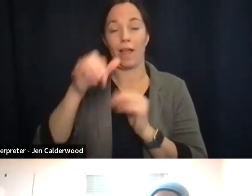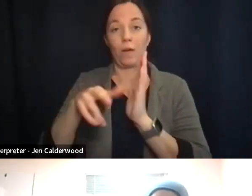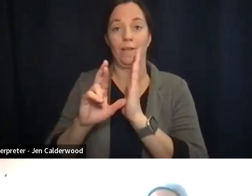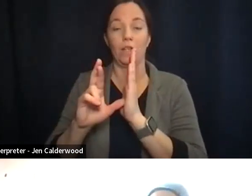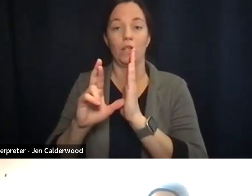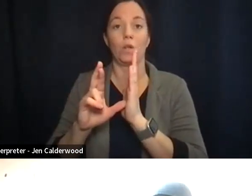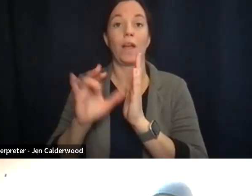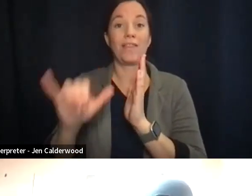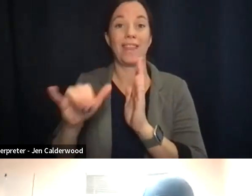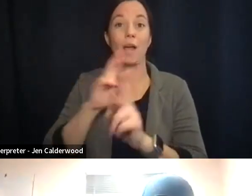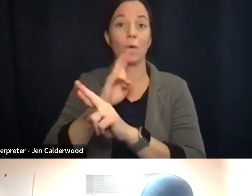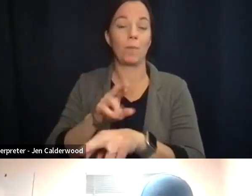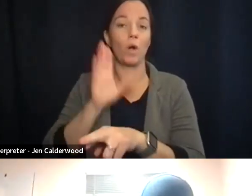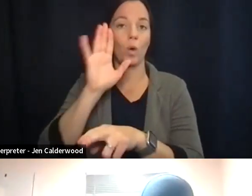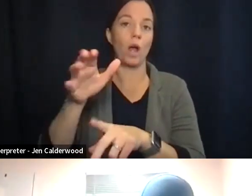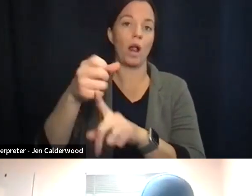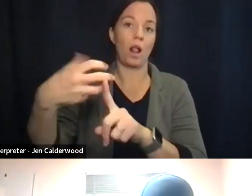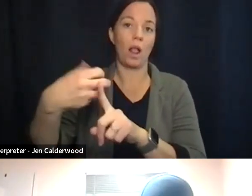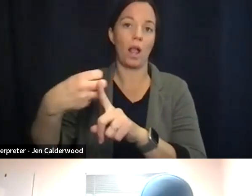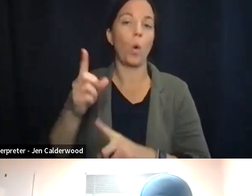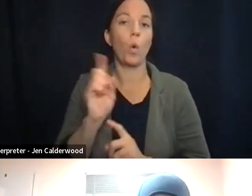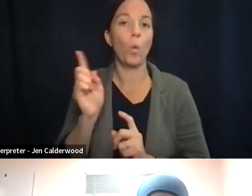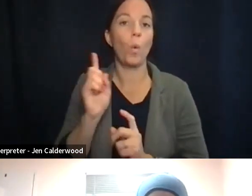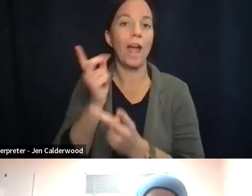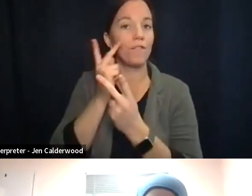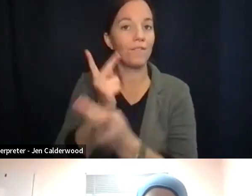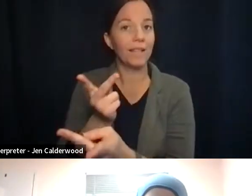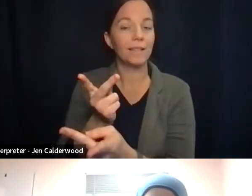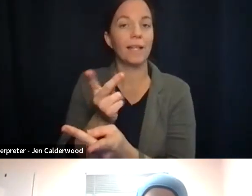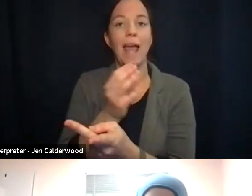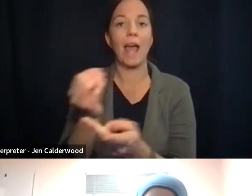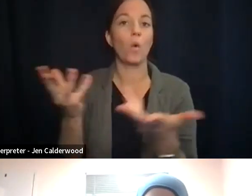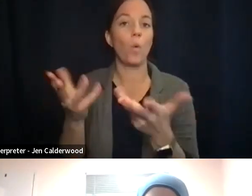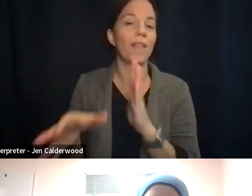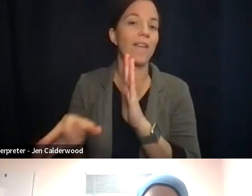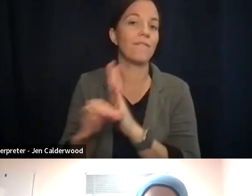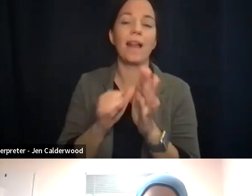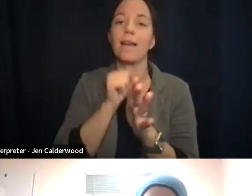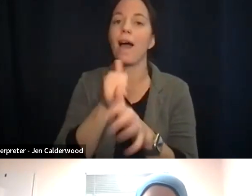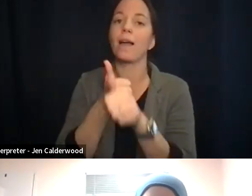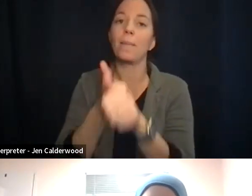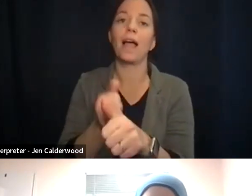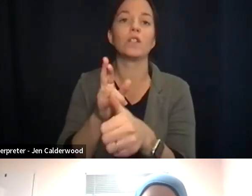And then the comblum that Sierra mentioned one furthest to the right that third from left over column, some states will have something this in there if CMS has come to your state and done a heighten scrutiny review and they have completed and finished the report of that review to that they came and did. And in that report it will list all the various sites that they visited.